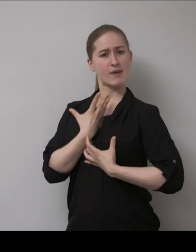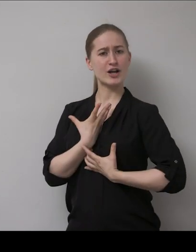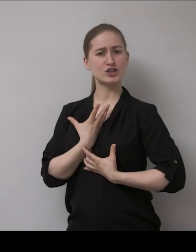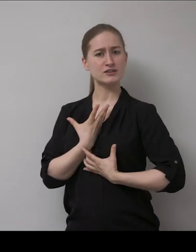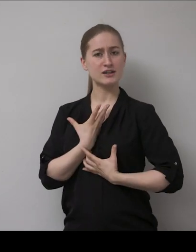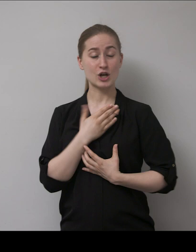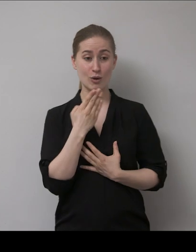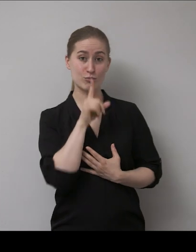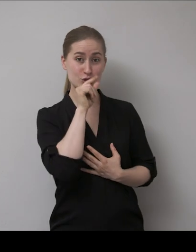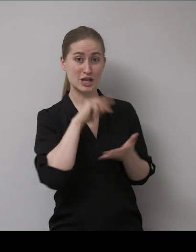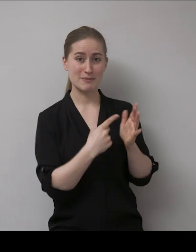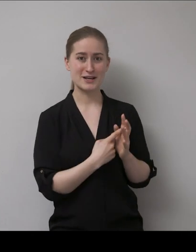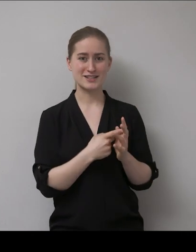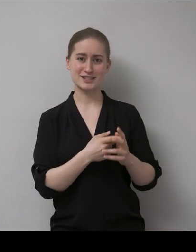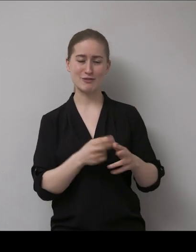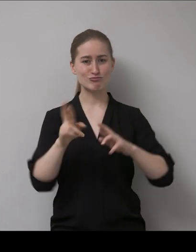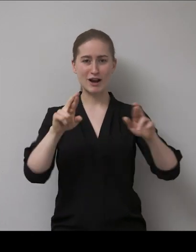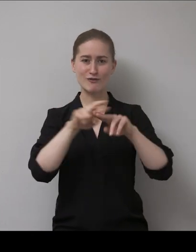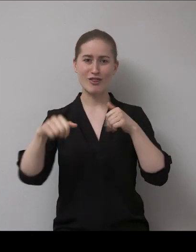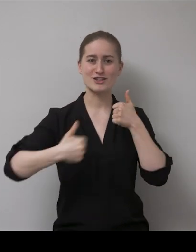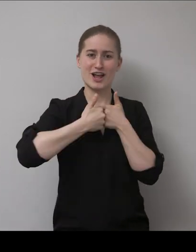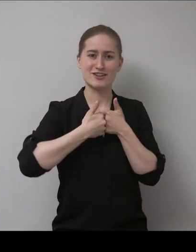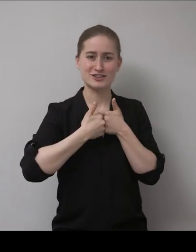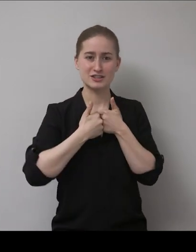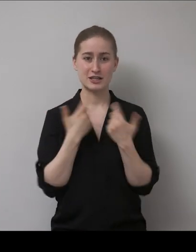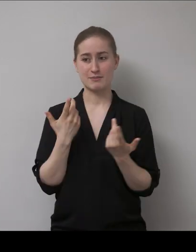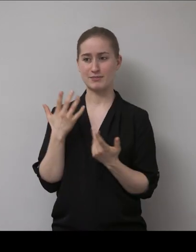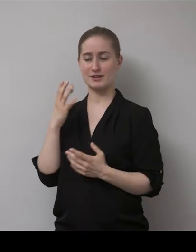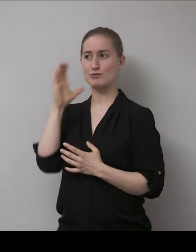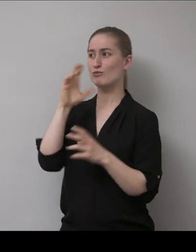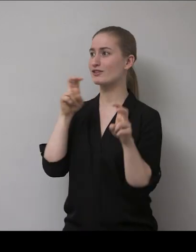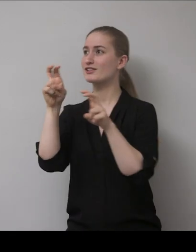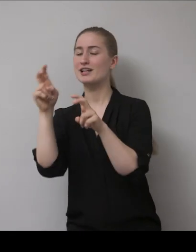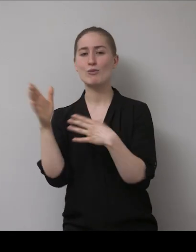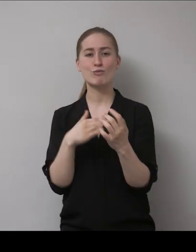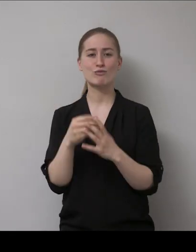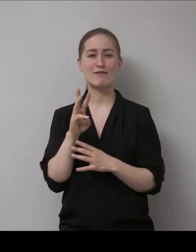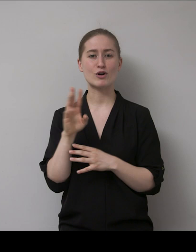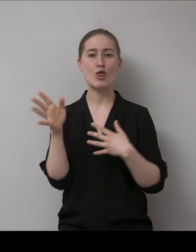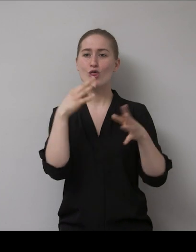Being a Blue Jay means I'm up for the challenge. It means being full of wanderlust, and going where the wind takes you. Balance between life and work.